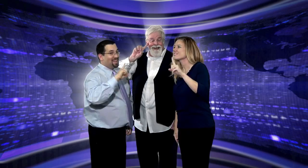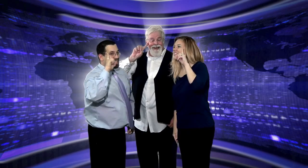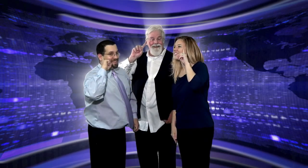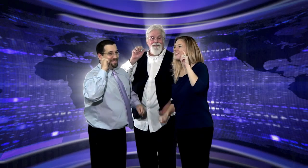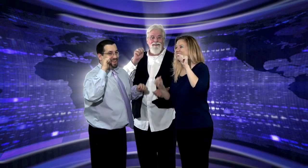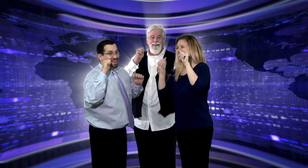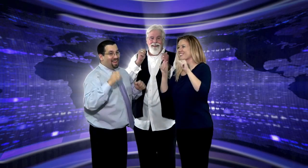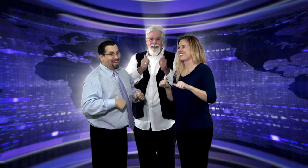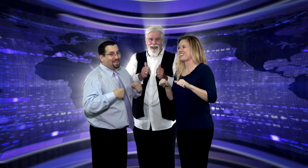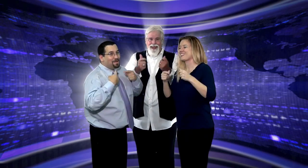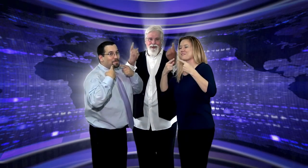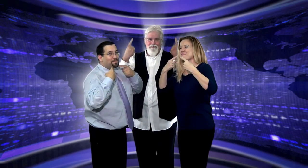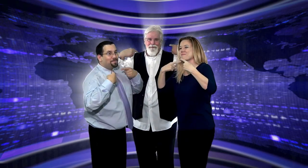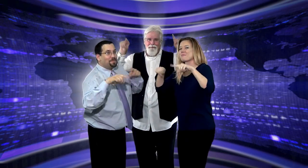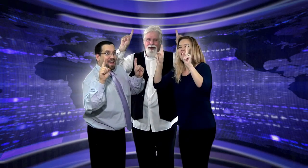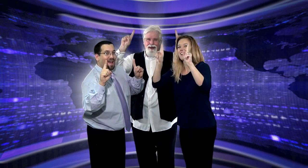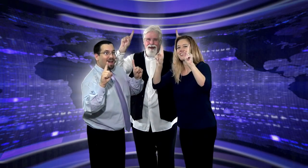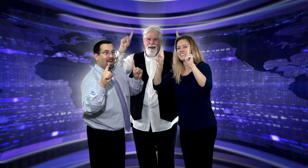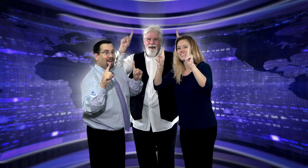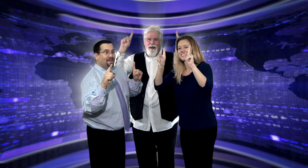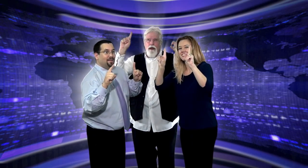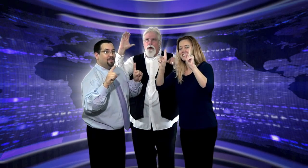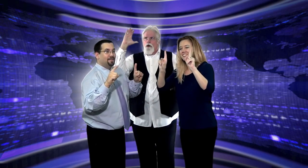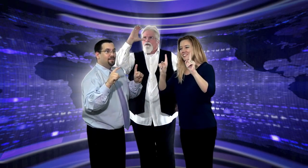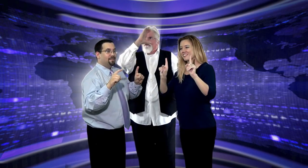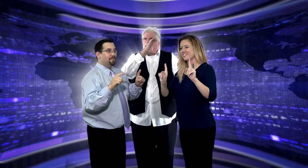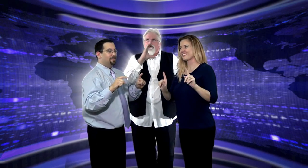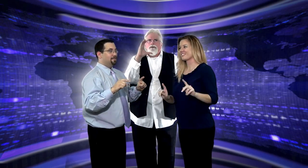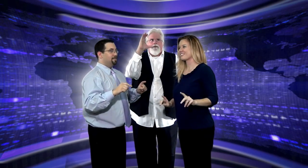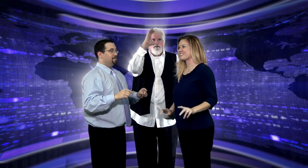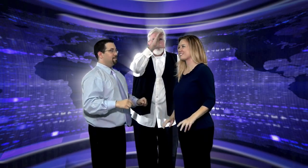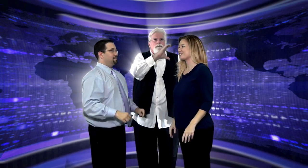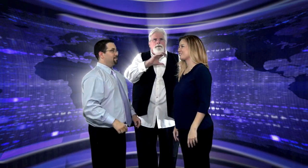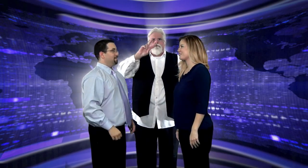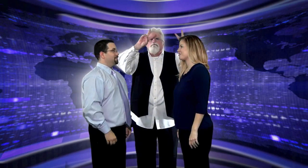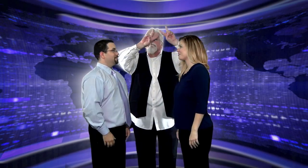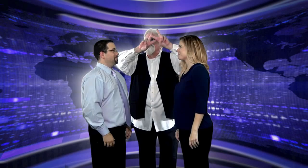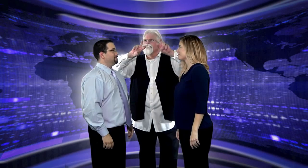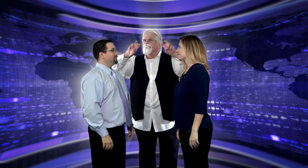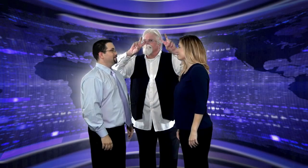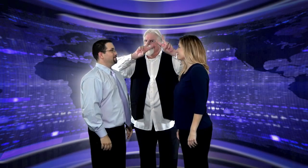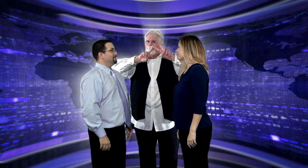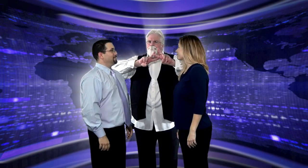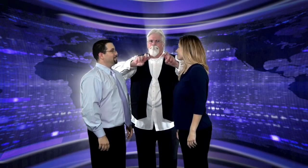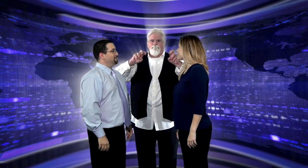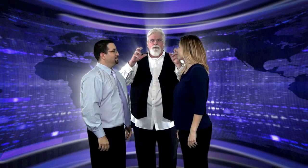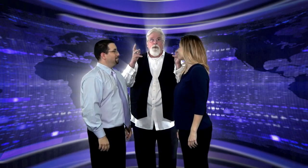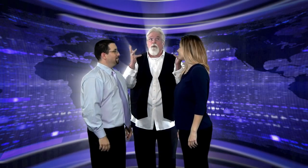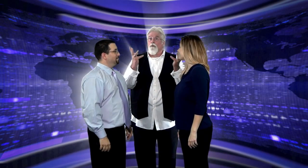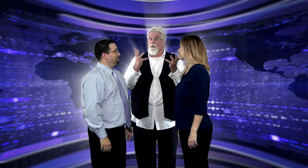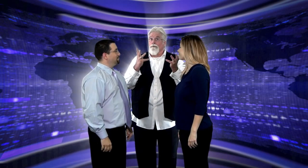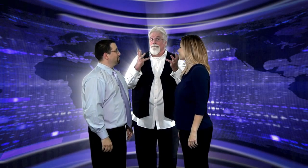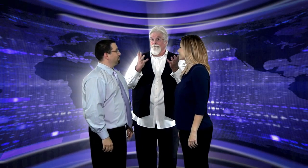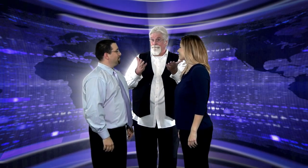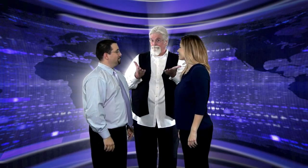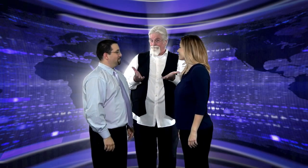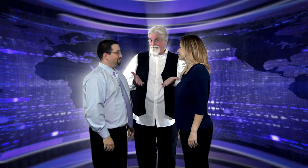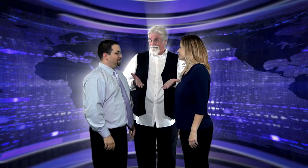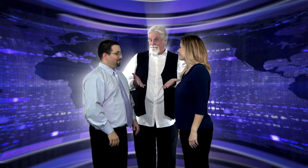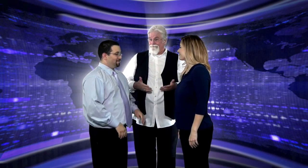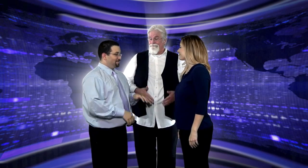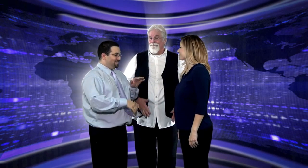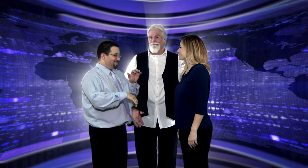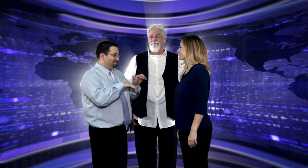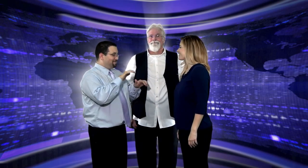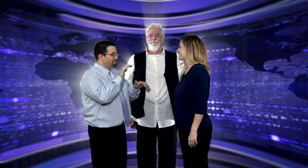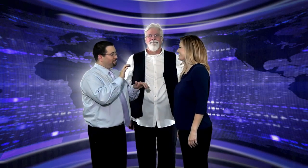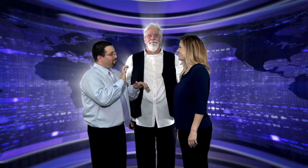Deaf Can! So check us out on facebook! Just log in and